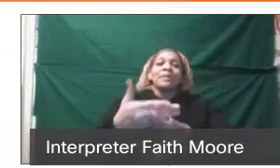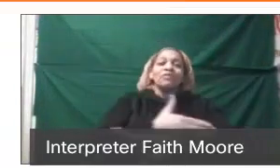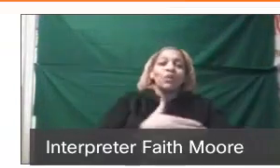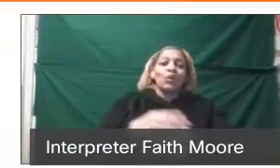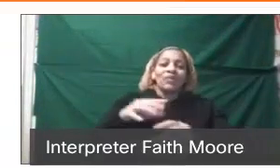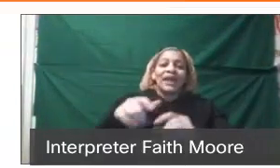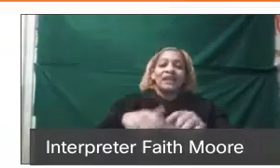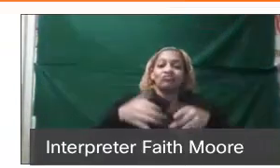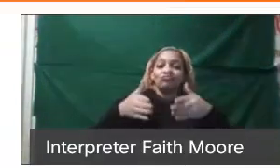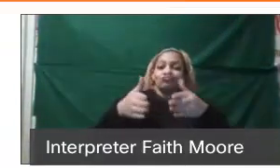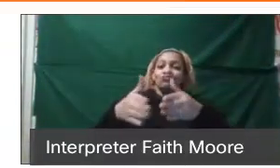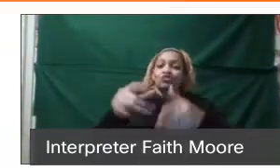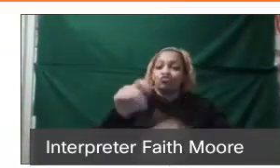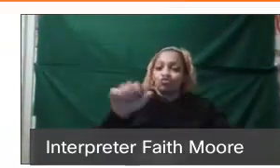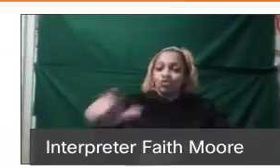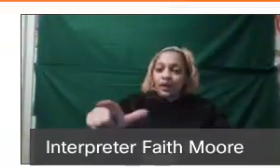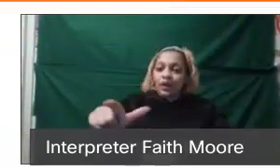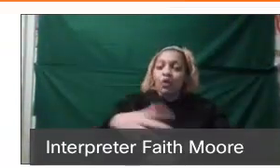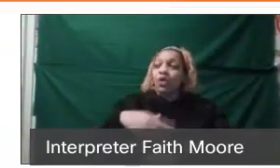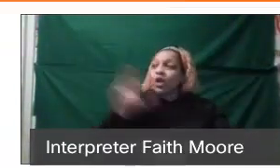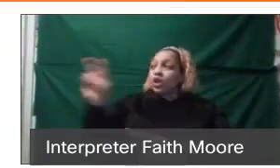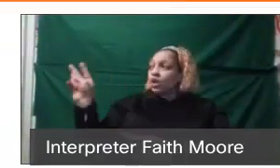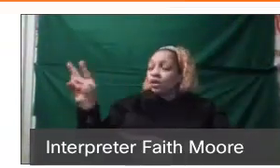And look both ways before proceeding out into the intersection.